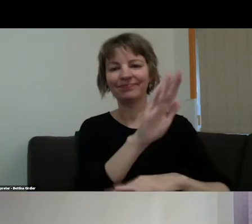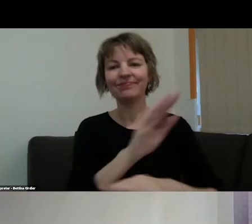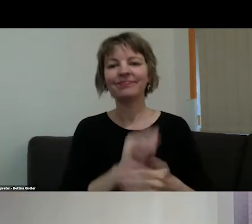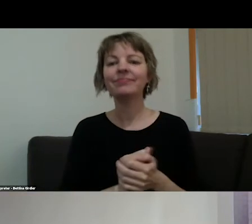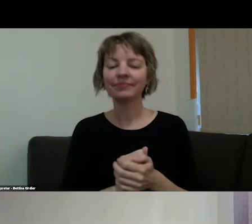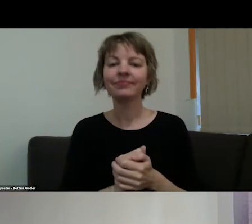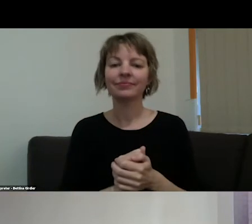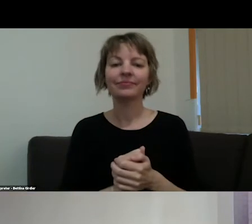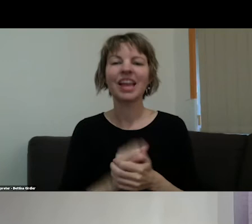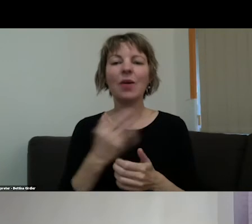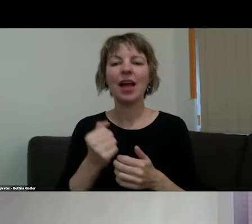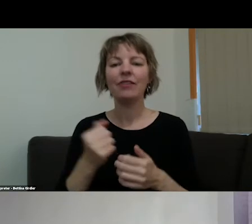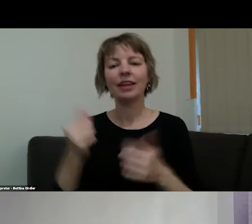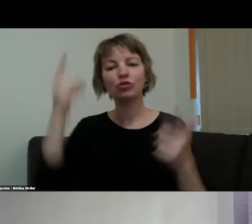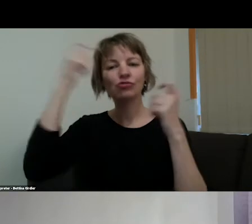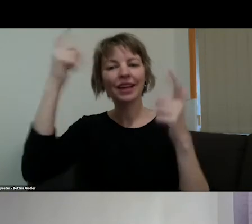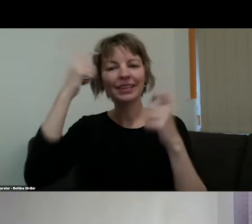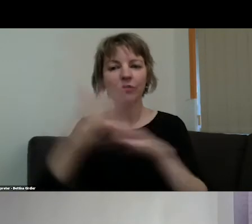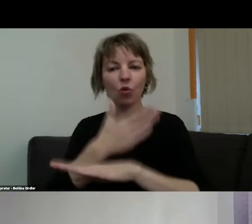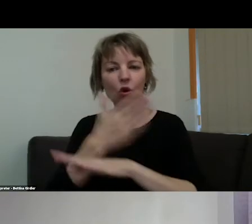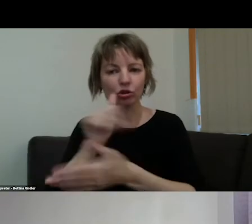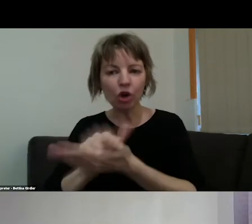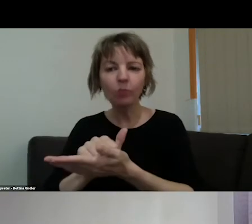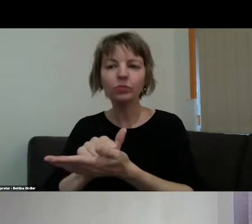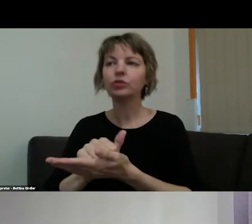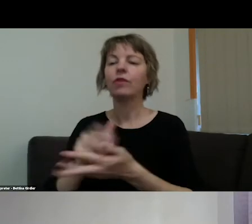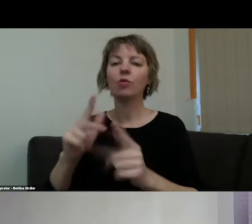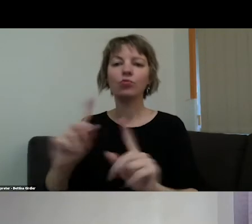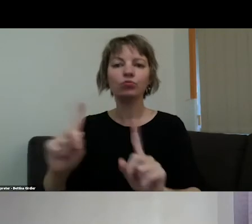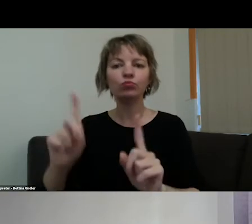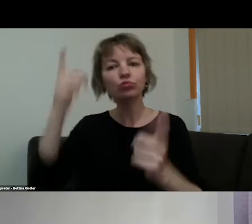in creative writing, in the visual arts and in performance and music